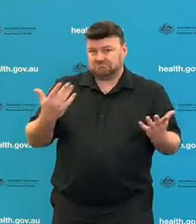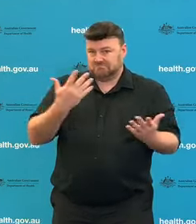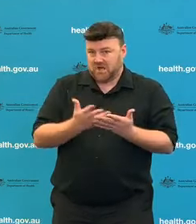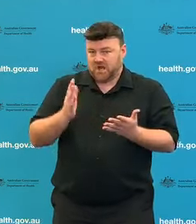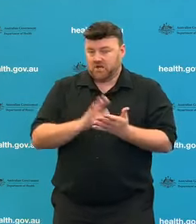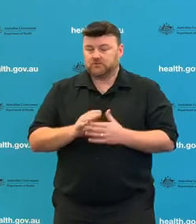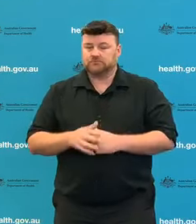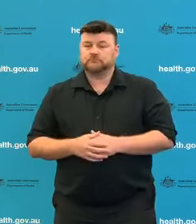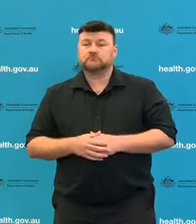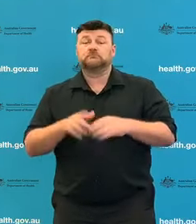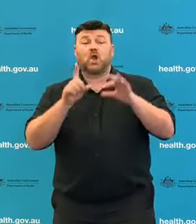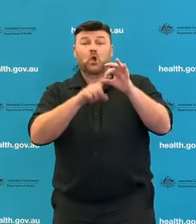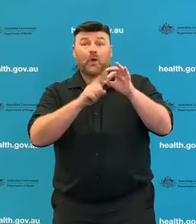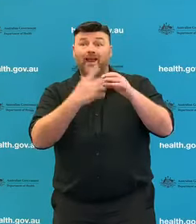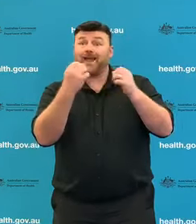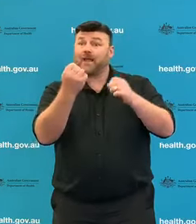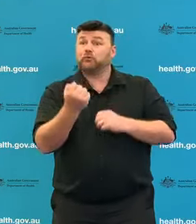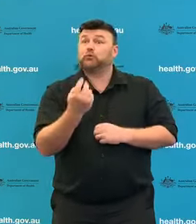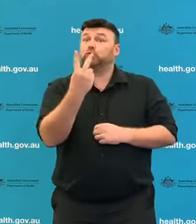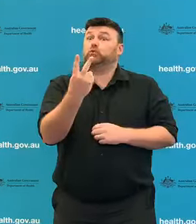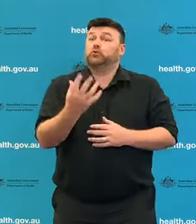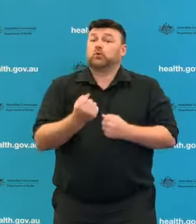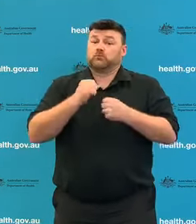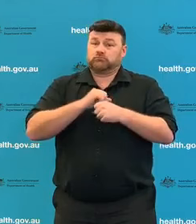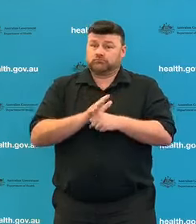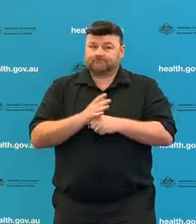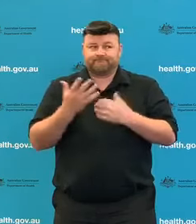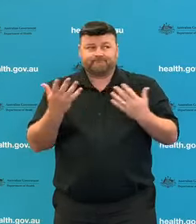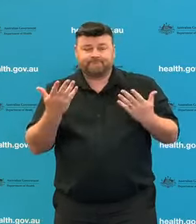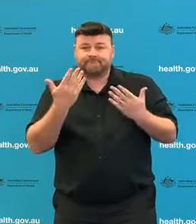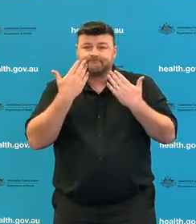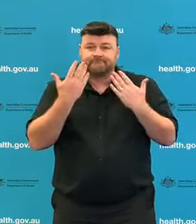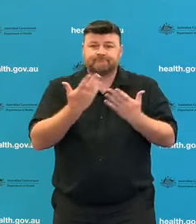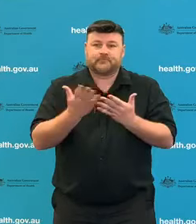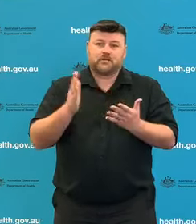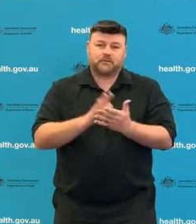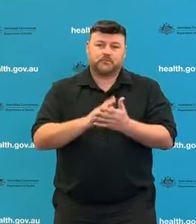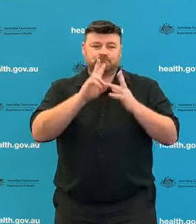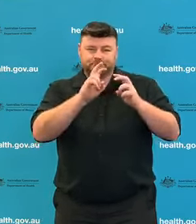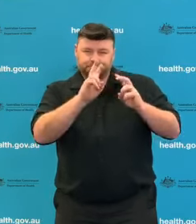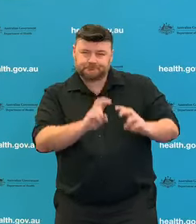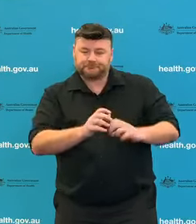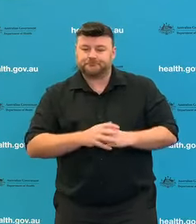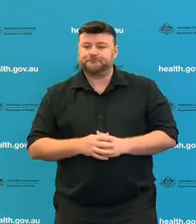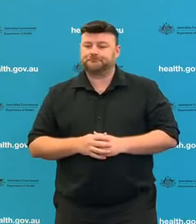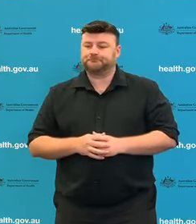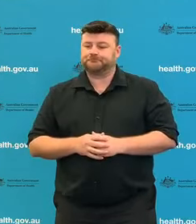those under investigation. Sadly we have seen 15 further deaths